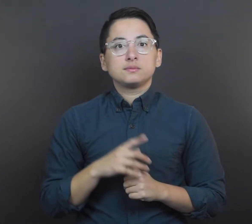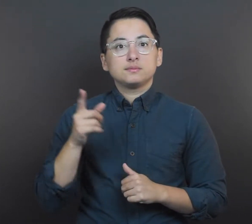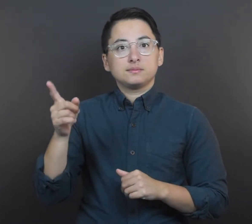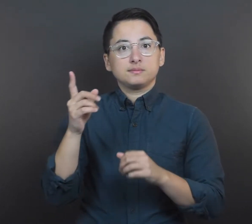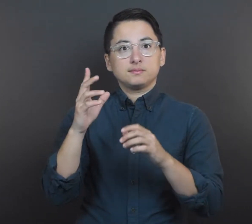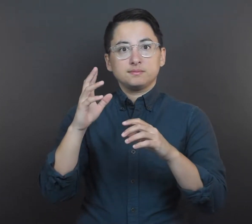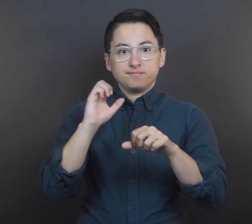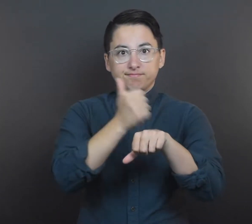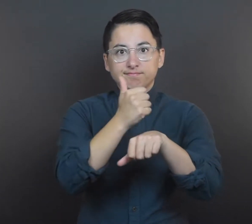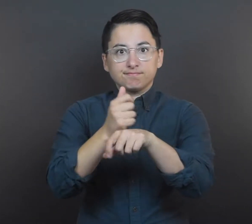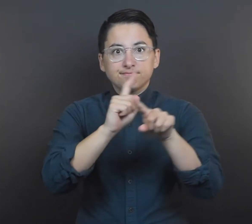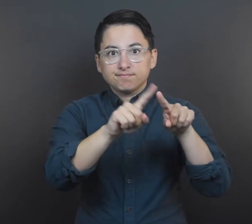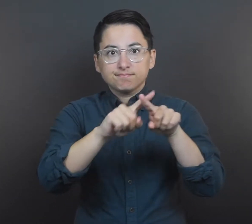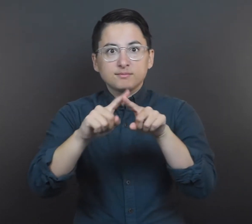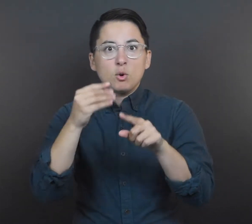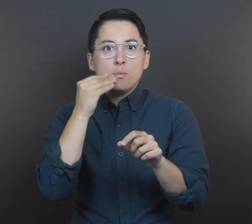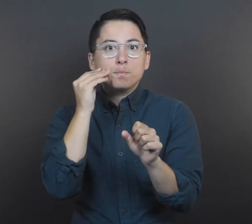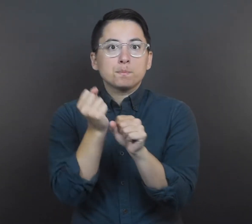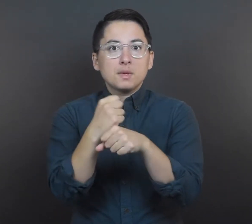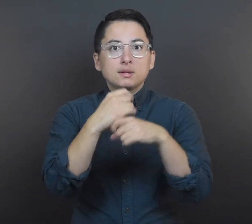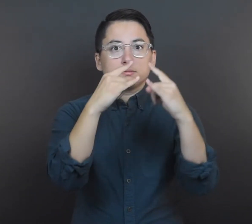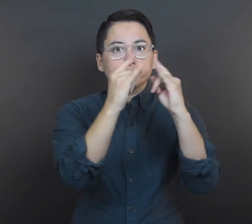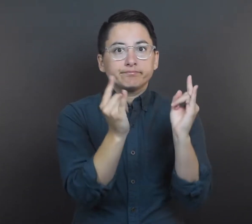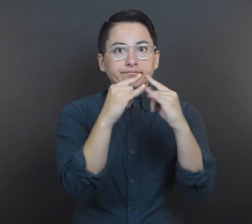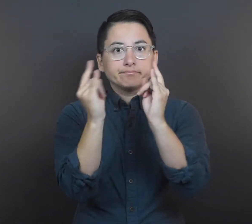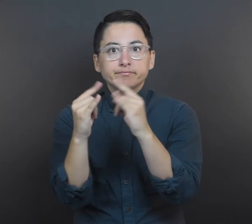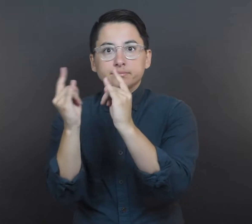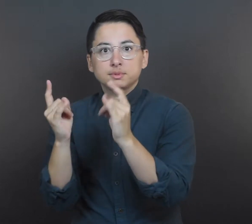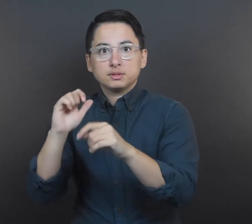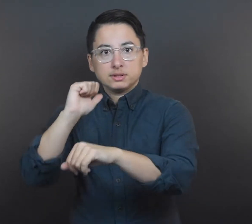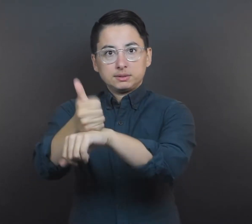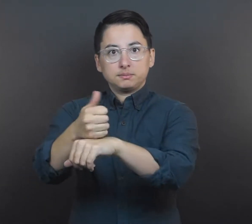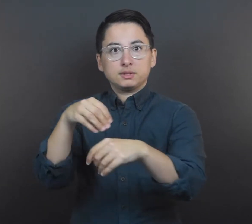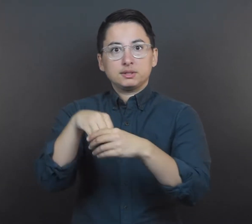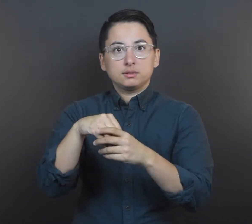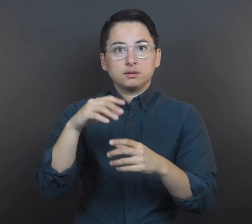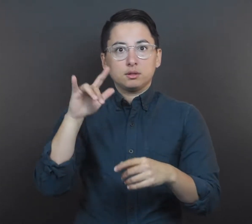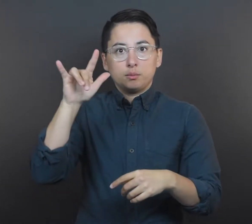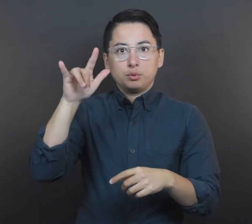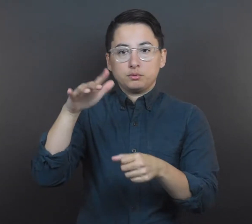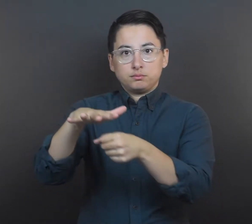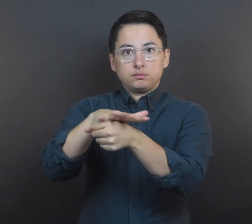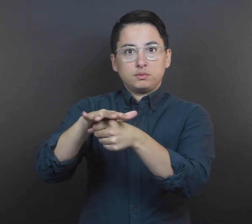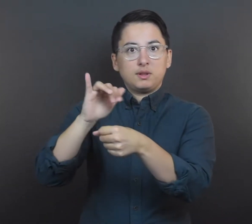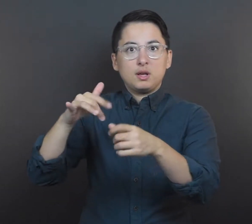There was a makeshift tent set up in a semi-secluded airport section right across from the Emirates